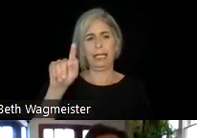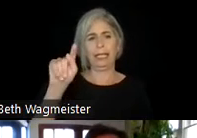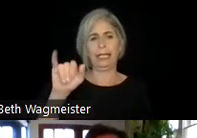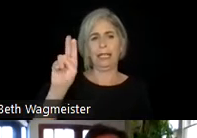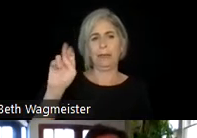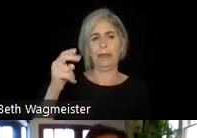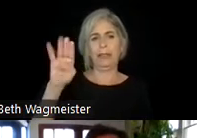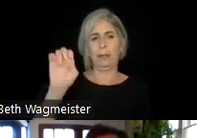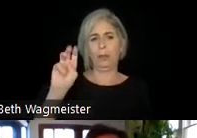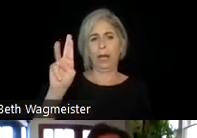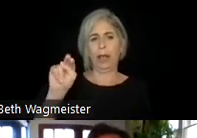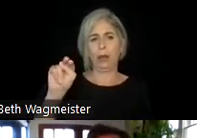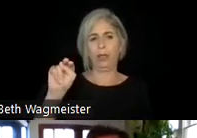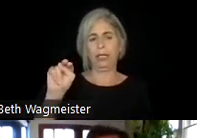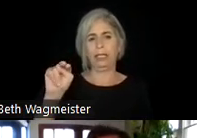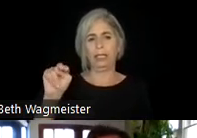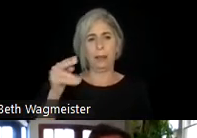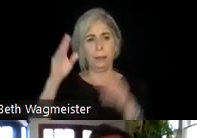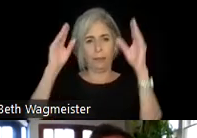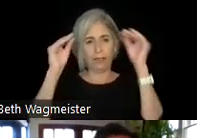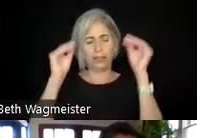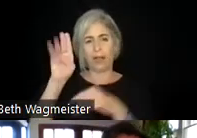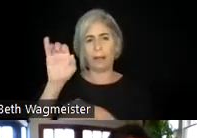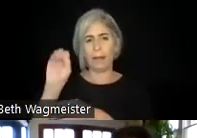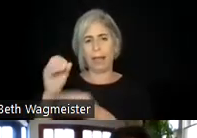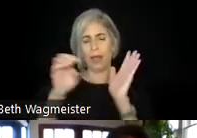center at the University of Wisconsin-milwaukee, our panelists